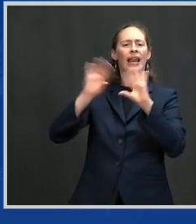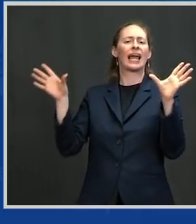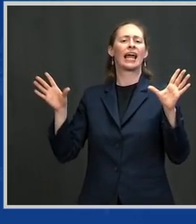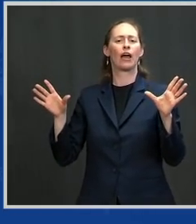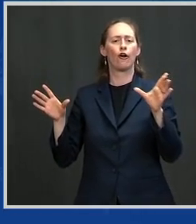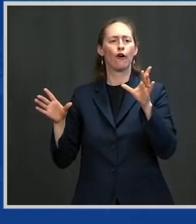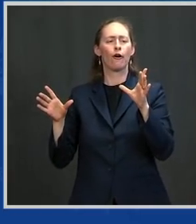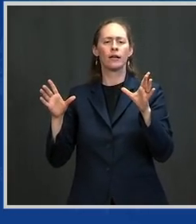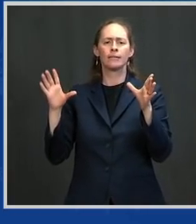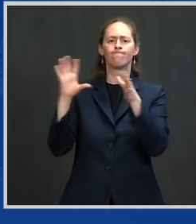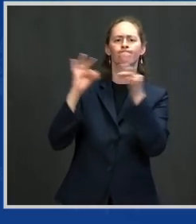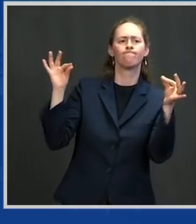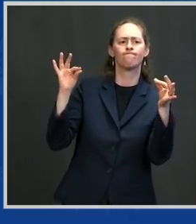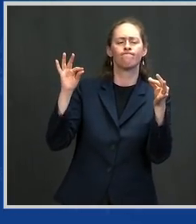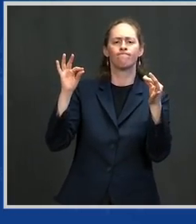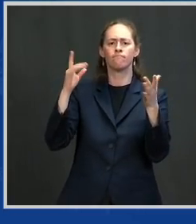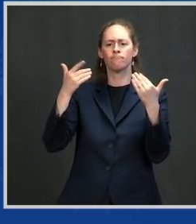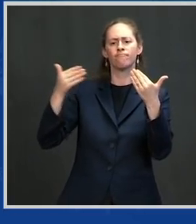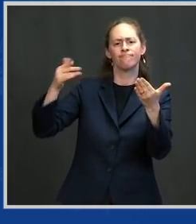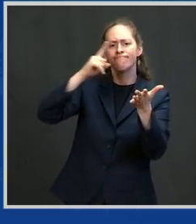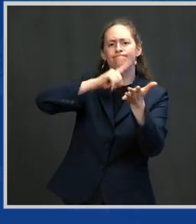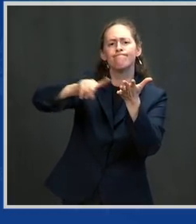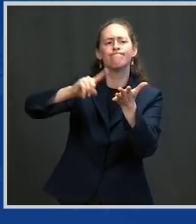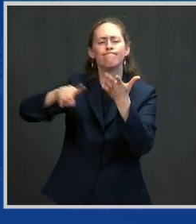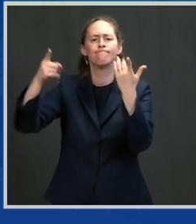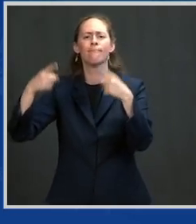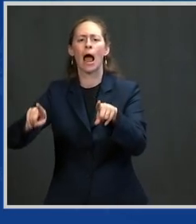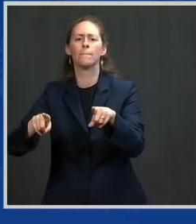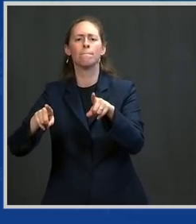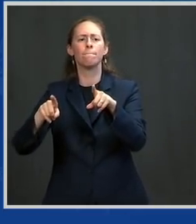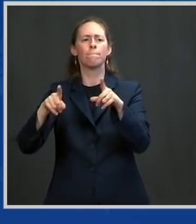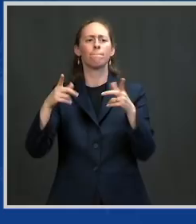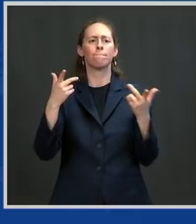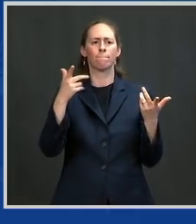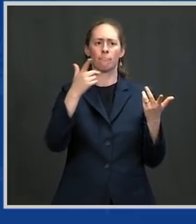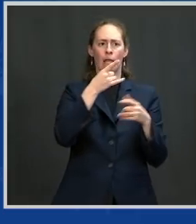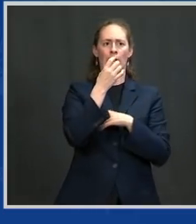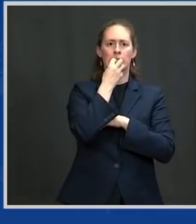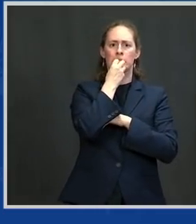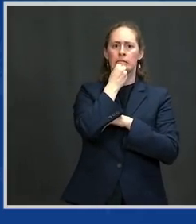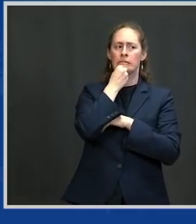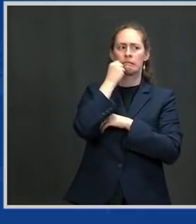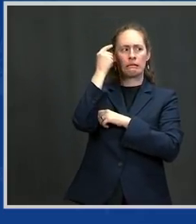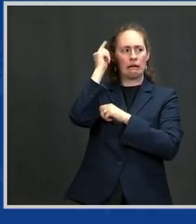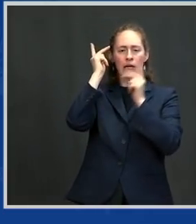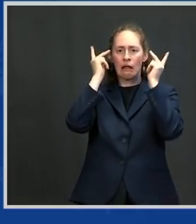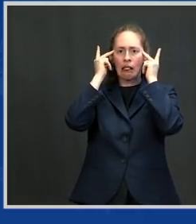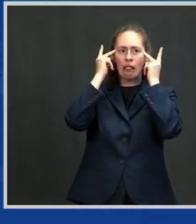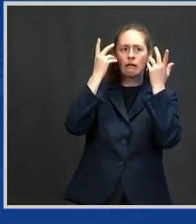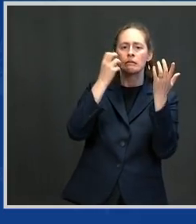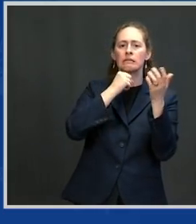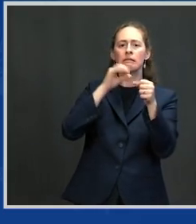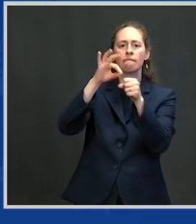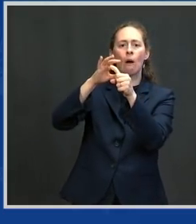because they're worried about being primaried. But, at the end of the day, we've been through periods like this in American history